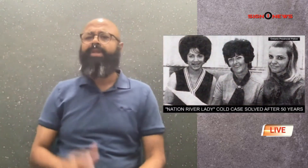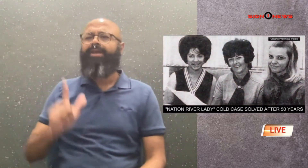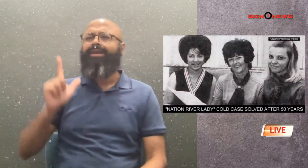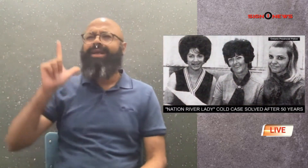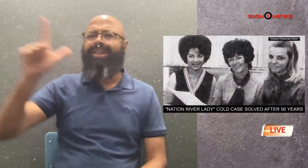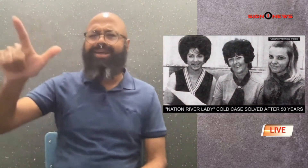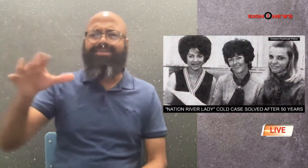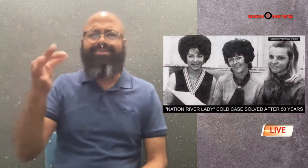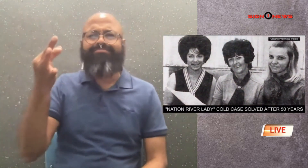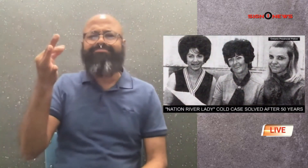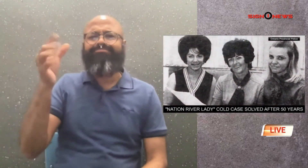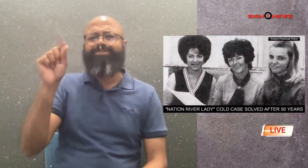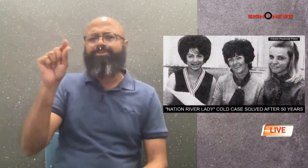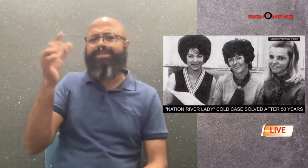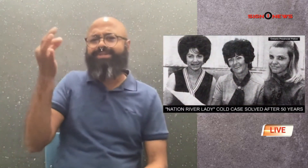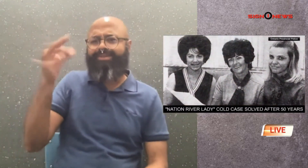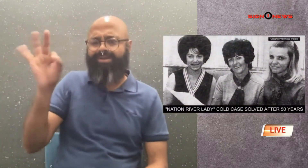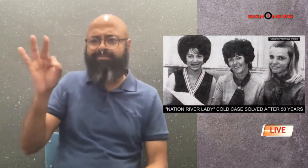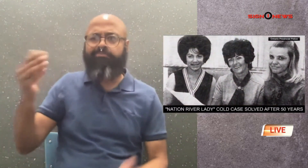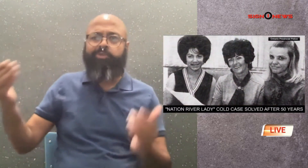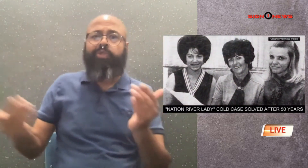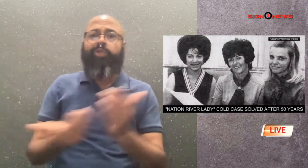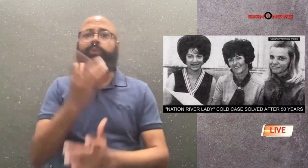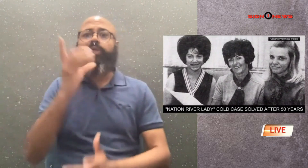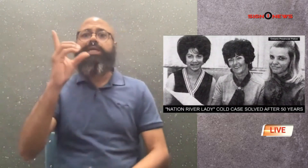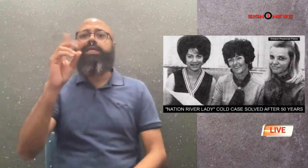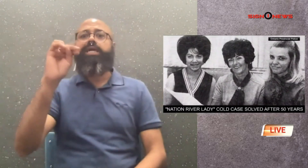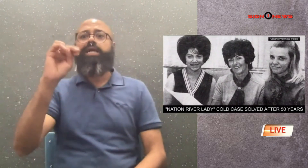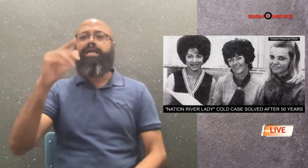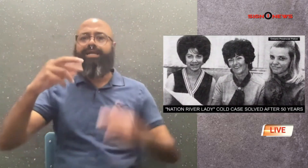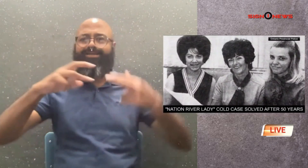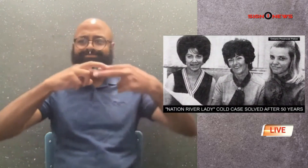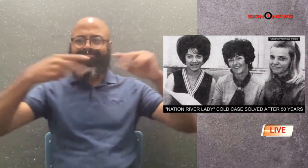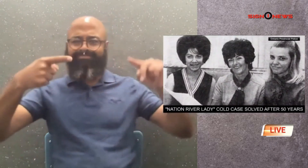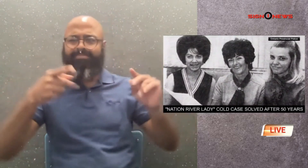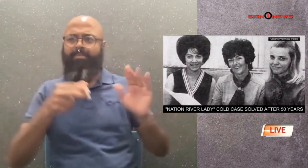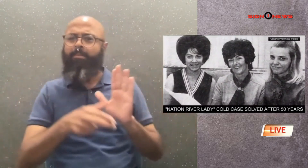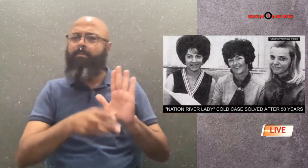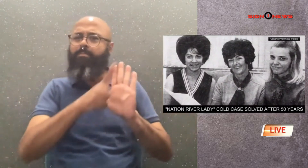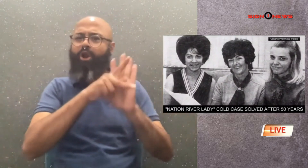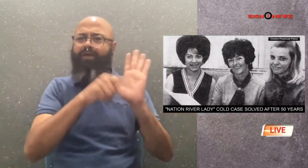in late 2019. A new D n A profile helped identify Langford